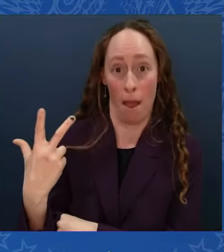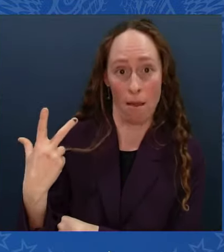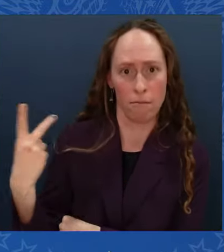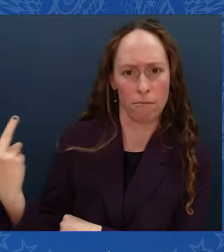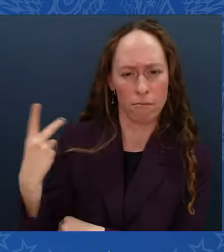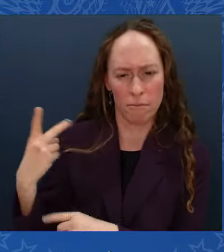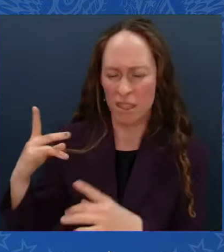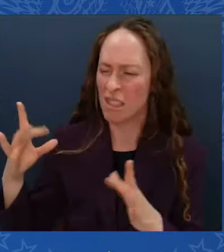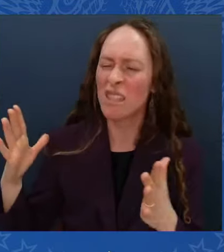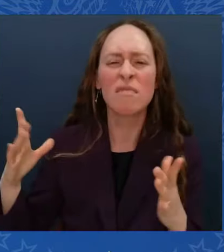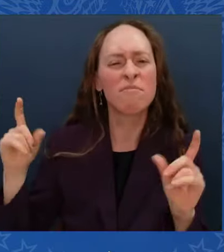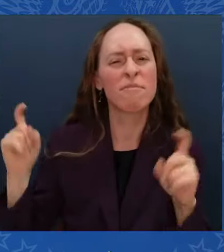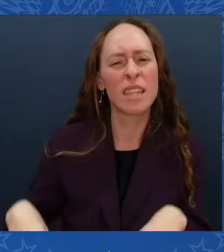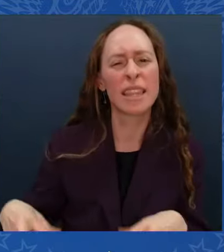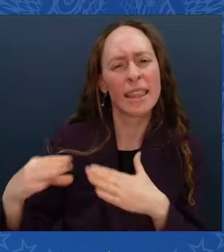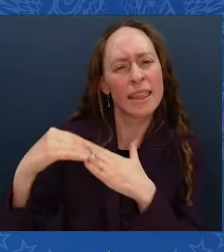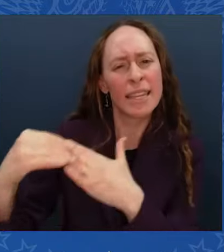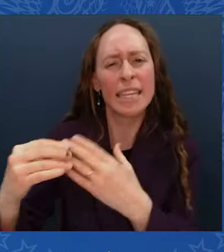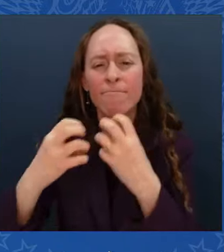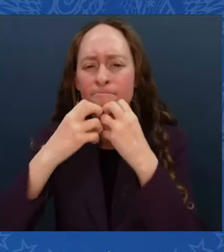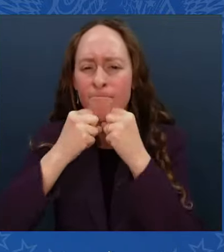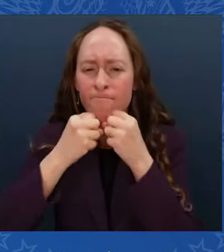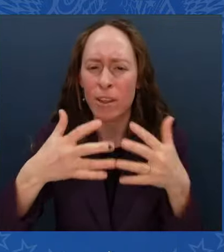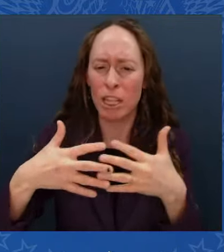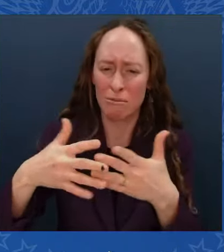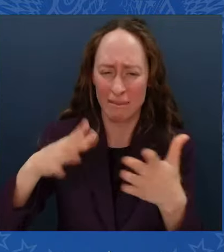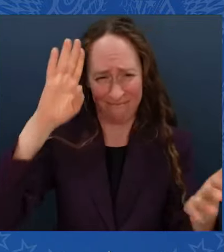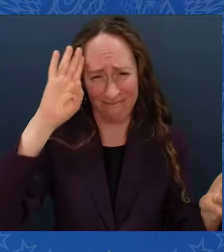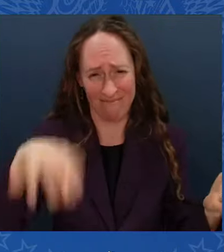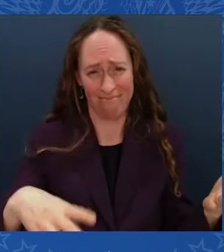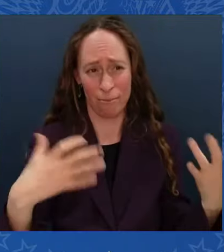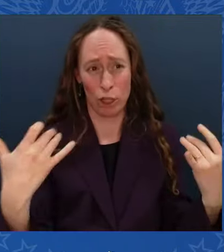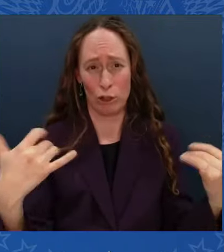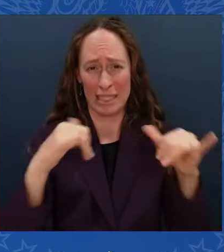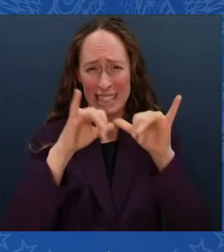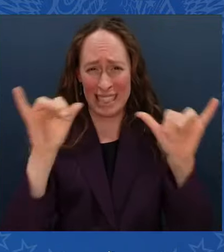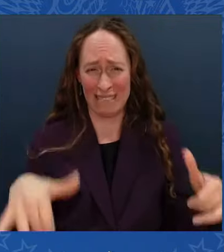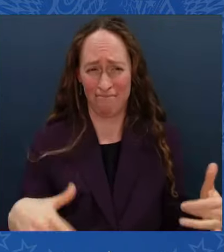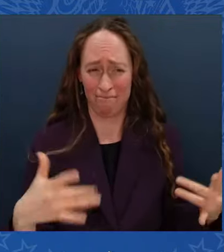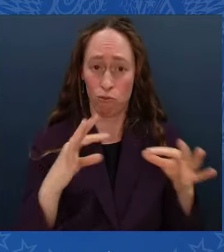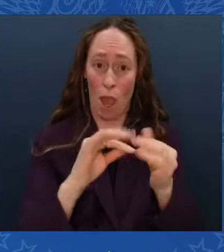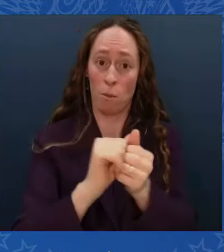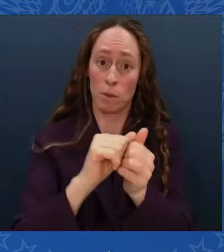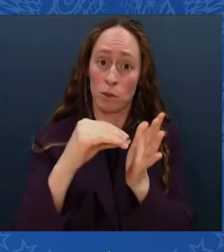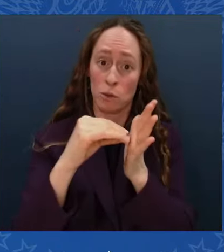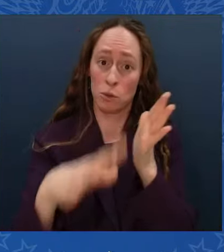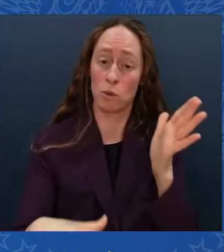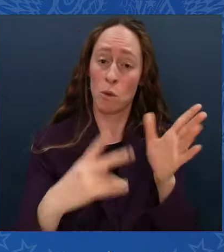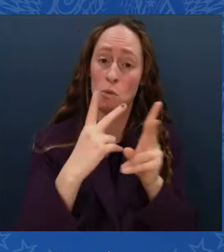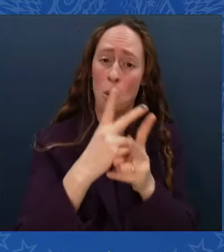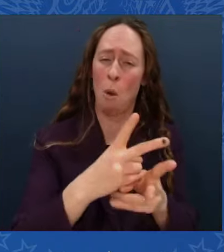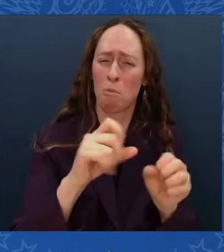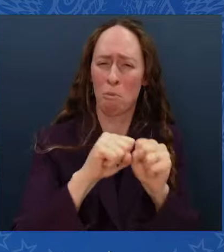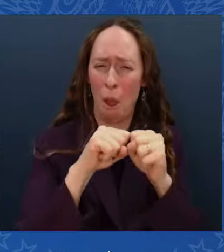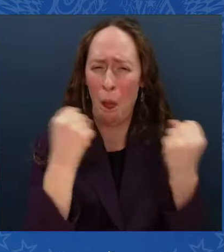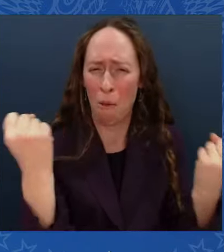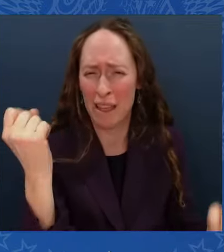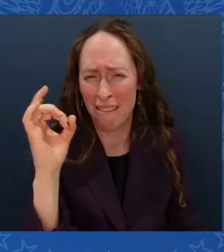That was one of the things we both talked about in the beginning. Because while a college degree is still a ticket to a better life, that ticket is too expensive.